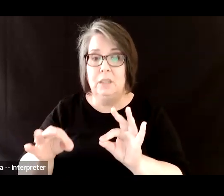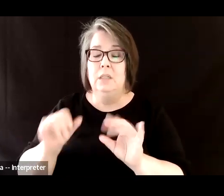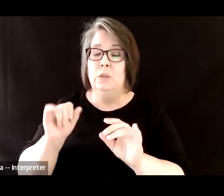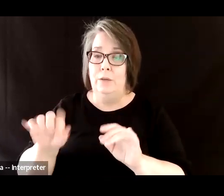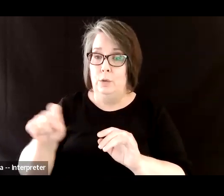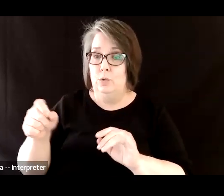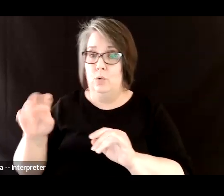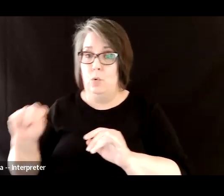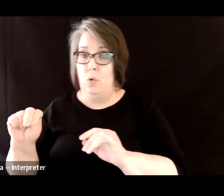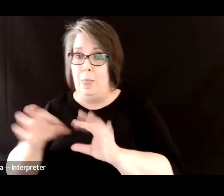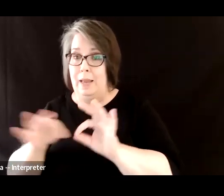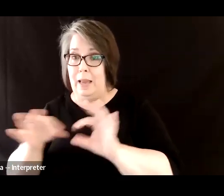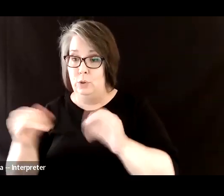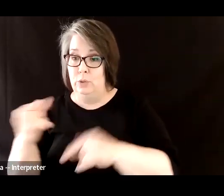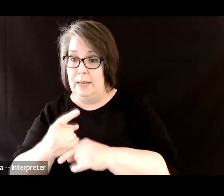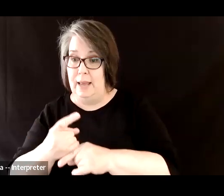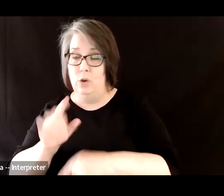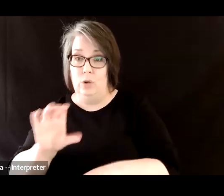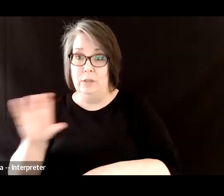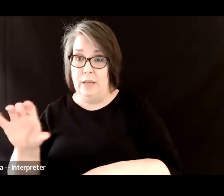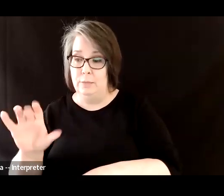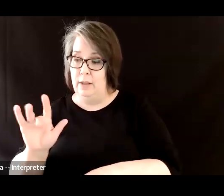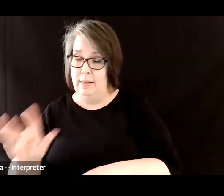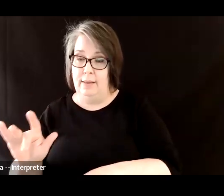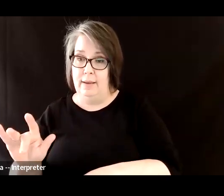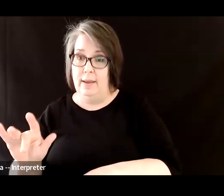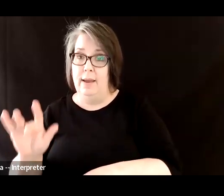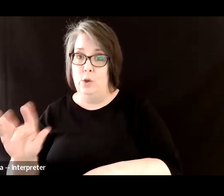captions you could you take that take that your closed-captions, you can click on that little box and dragged it around your